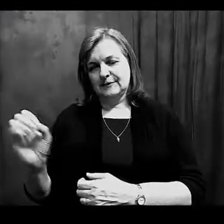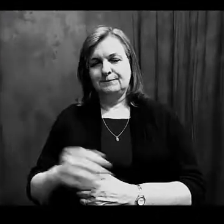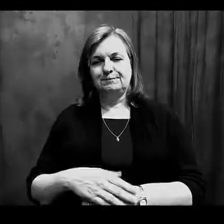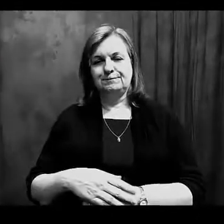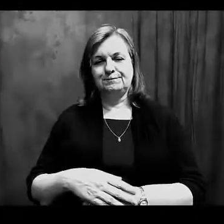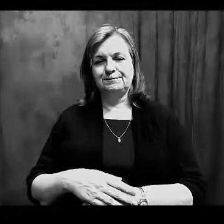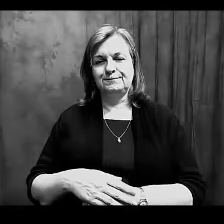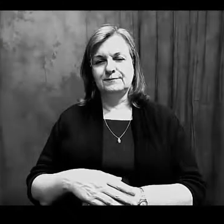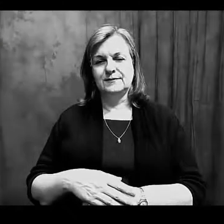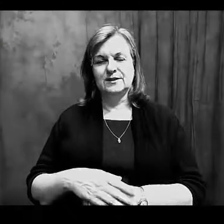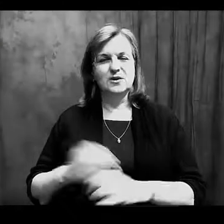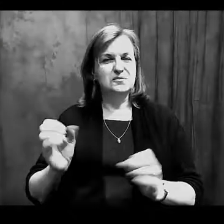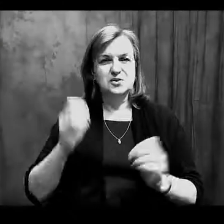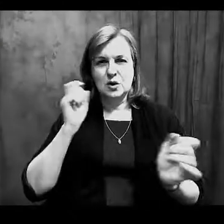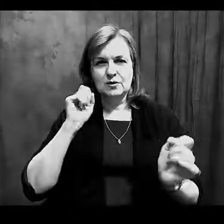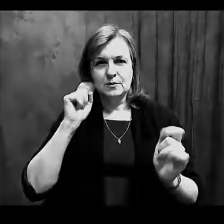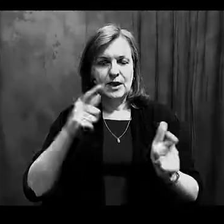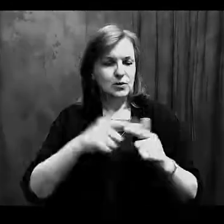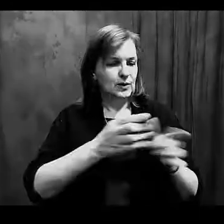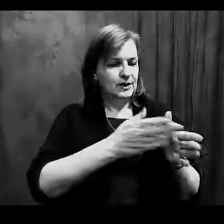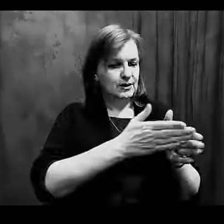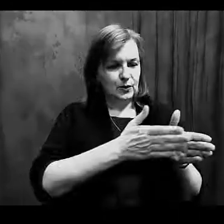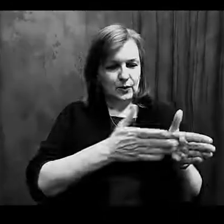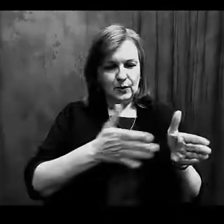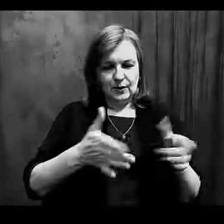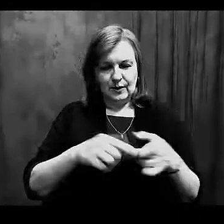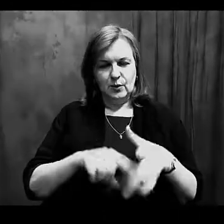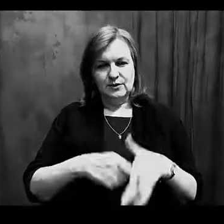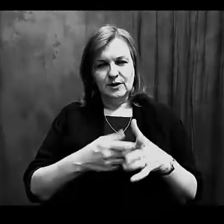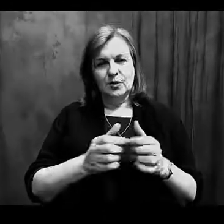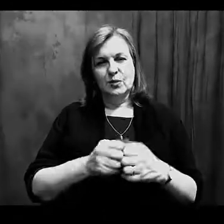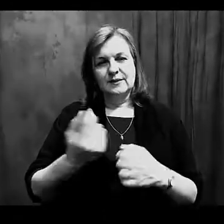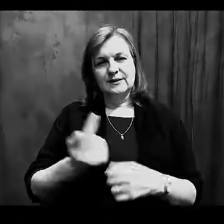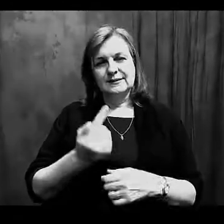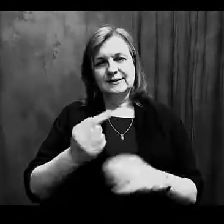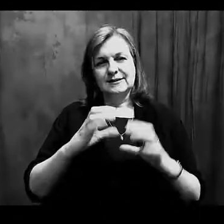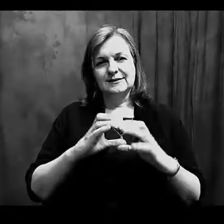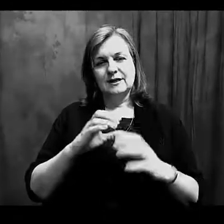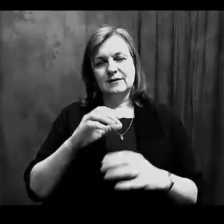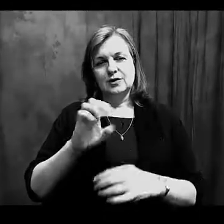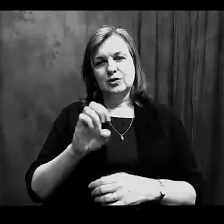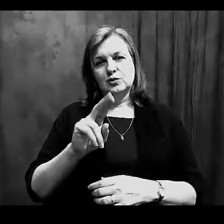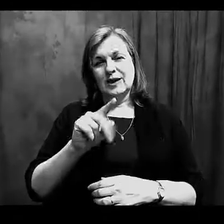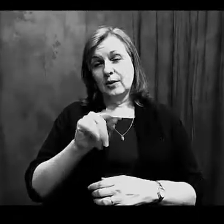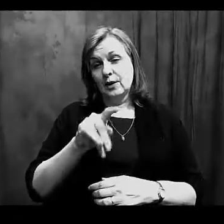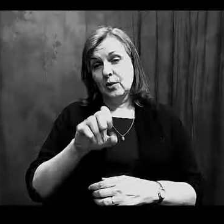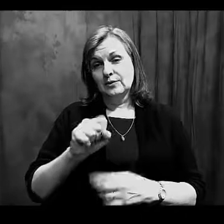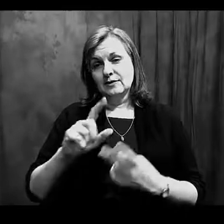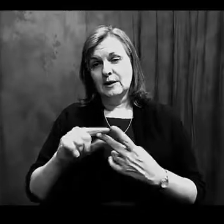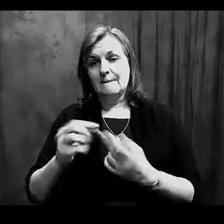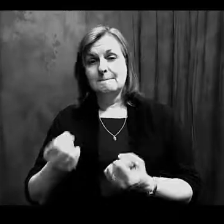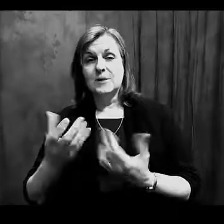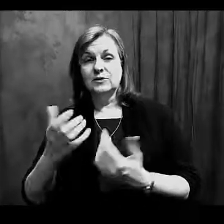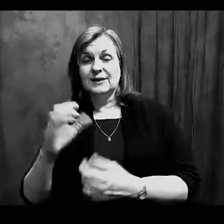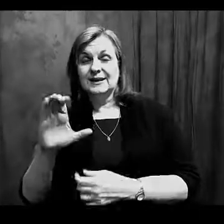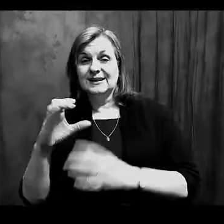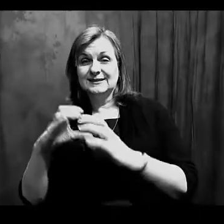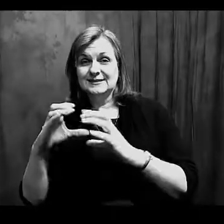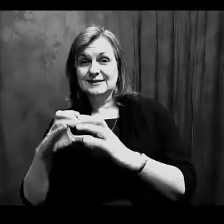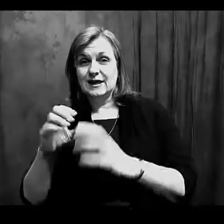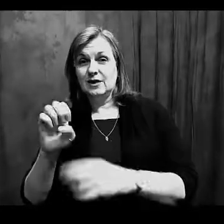shouldn't surprise you that we go into a single cell eukaryotes, multicelled eukaryotes, and then finally